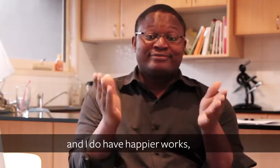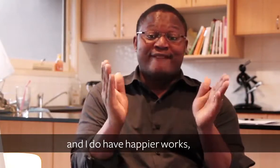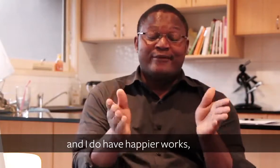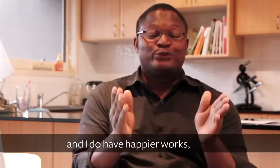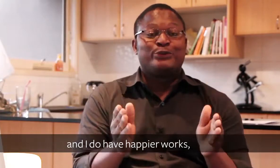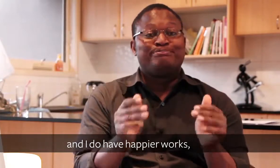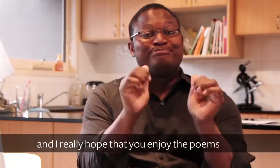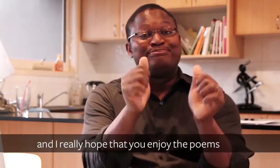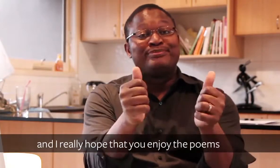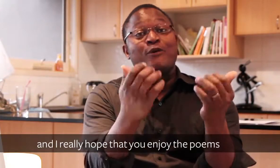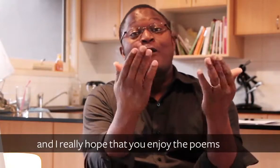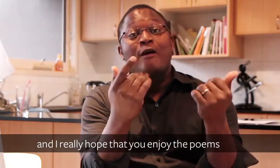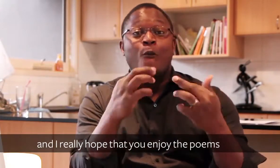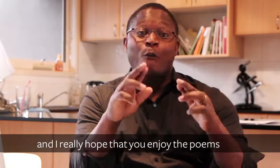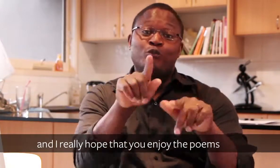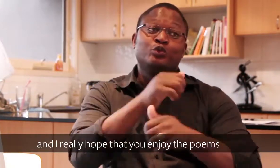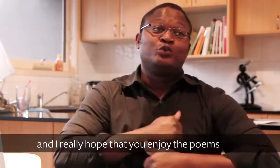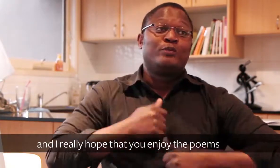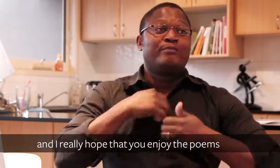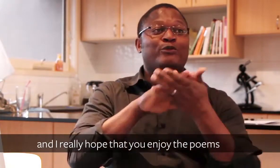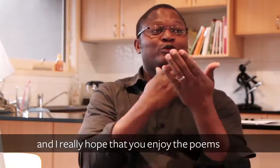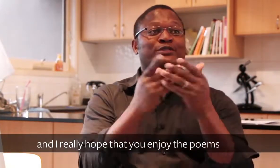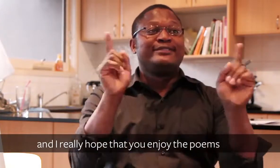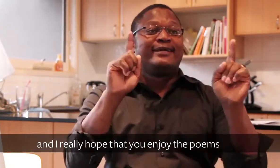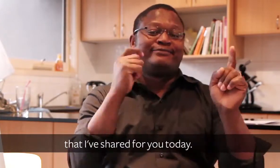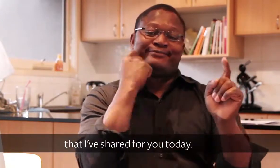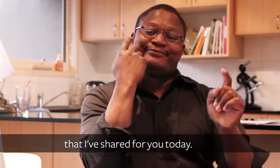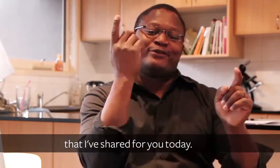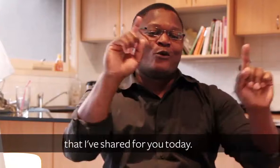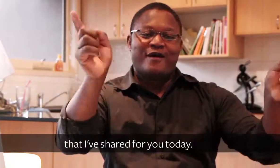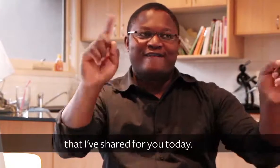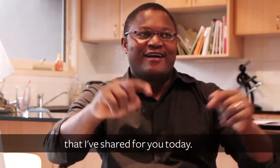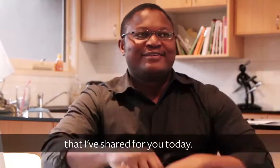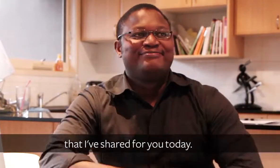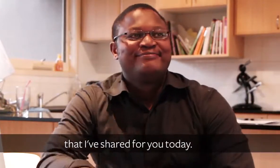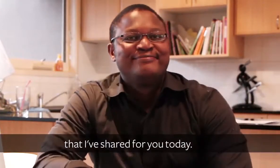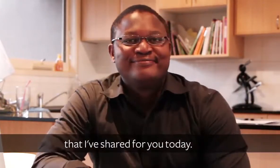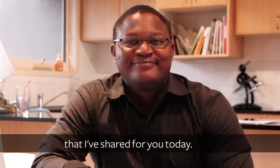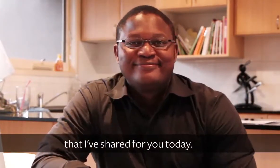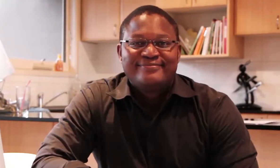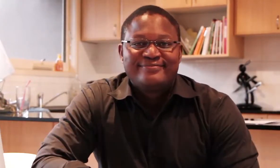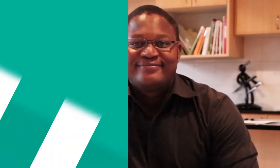happier works and I really hope that you enjoy the poems that I've shared for you today.